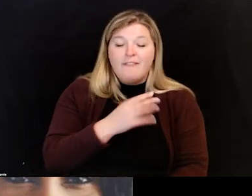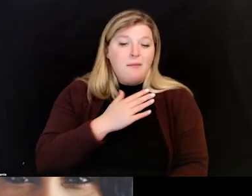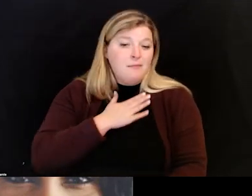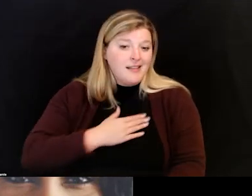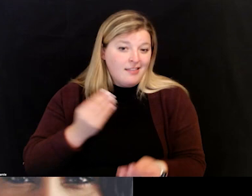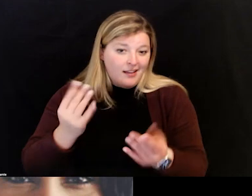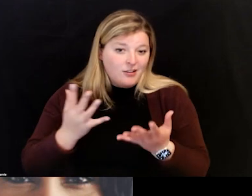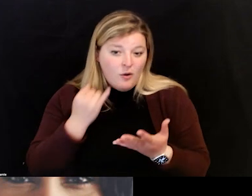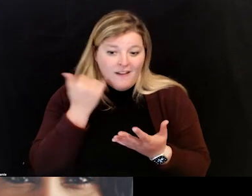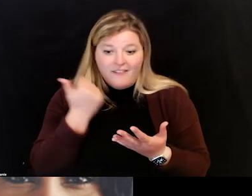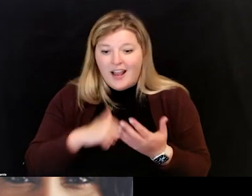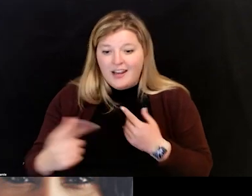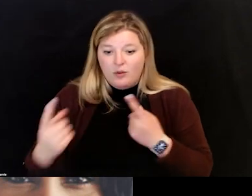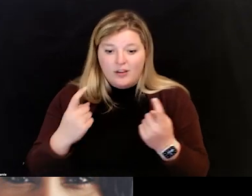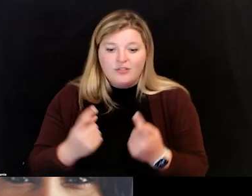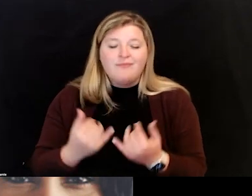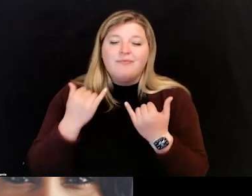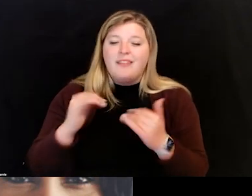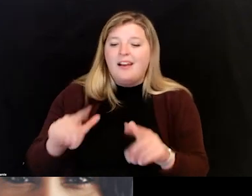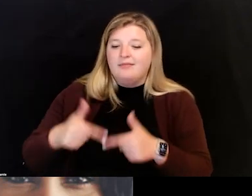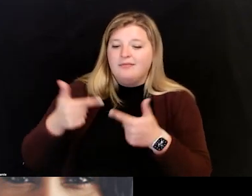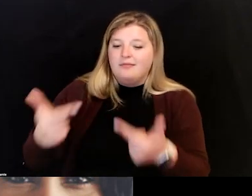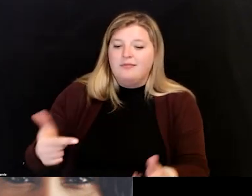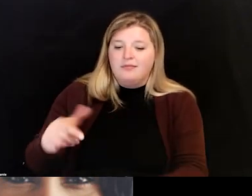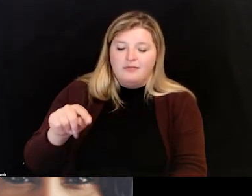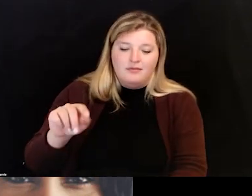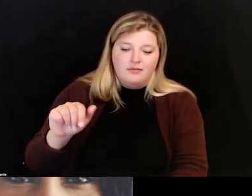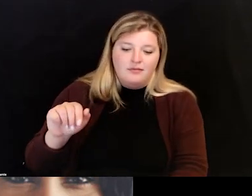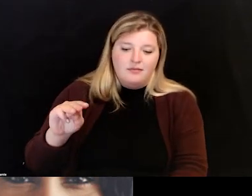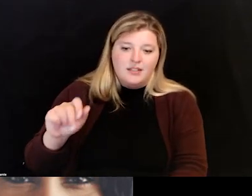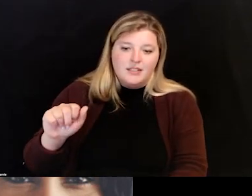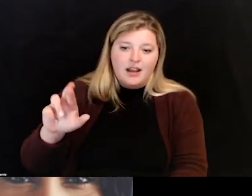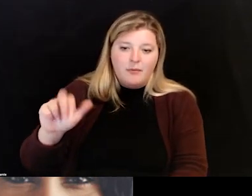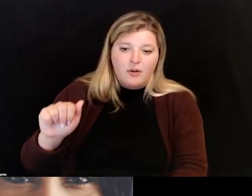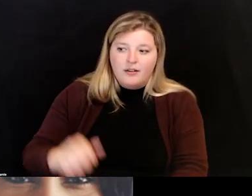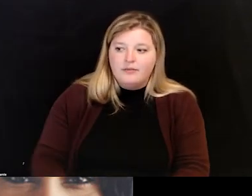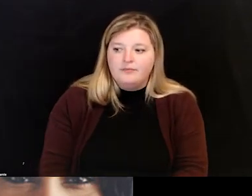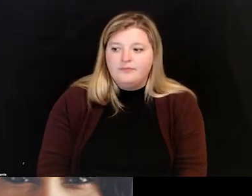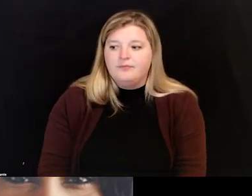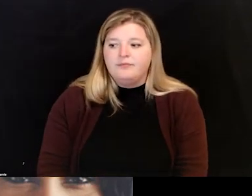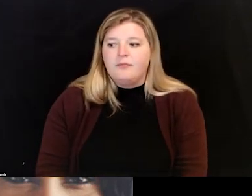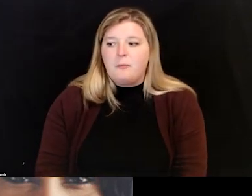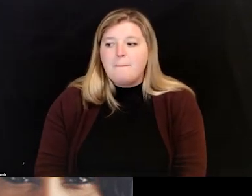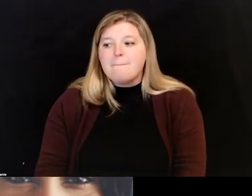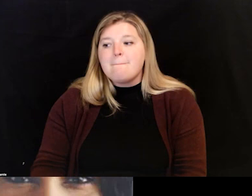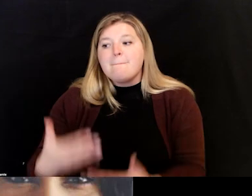With that, I'll hand it back over to Tamara. [Tamara] Thank you so much, Jessica and Jeremy,